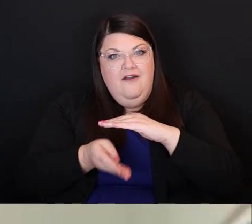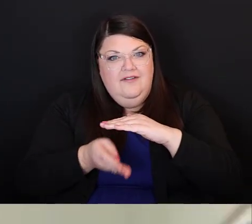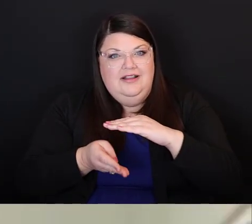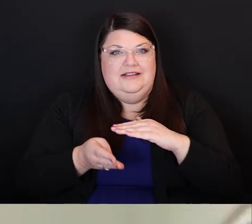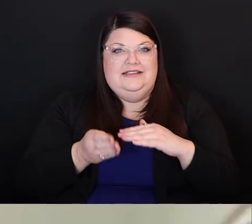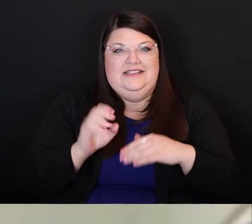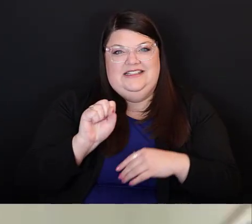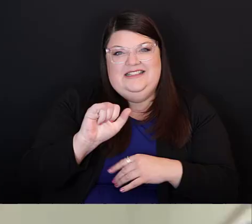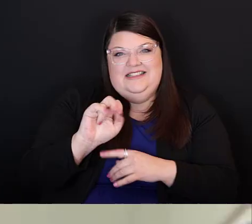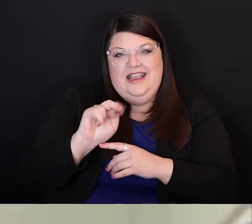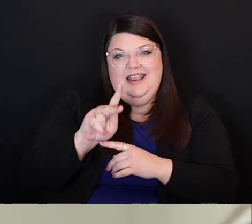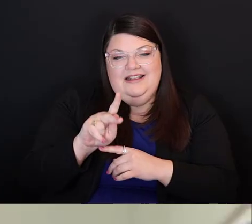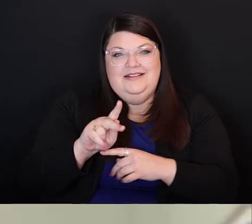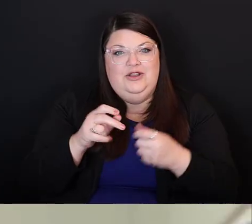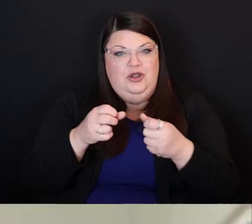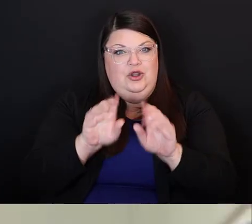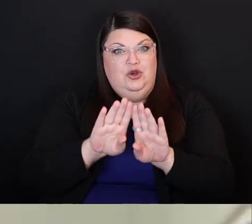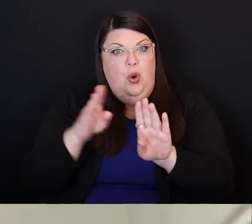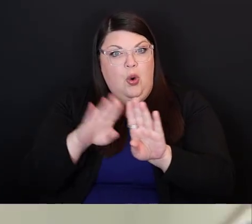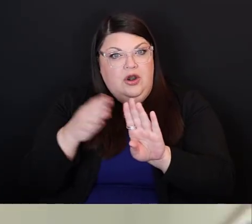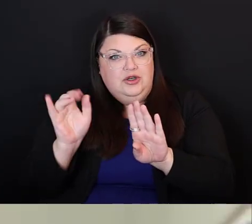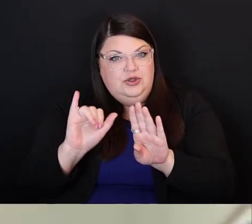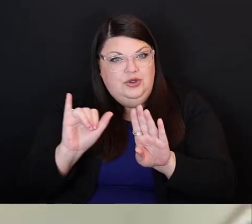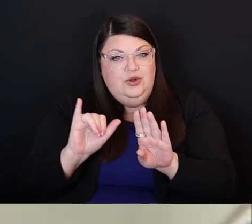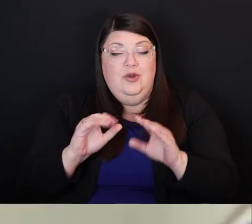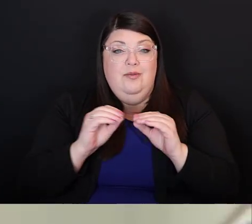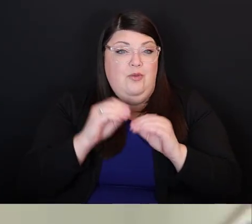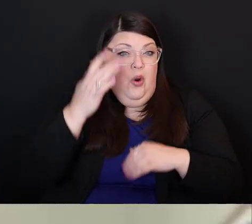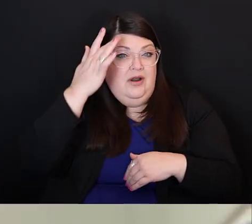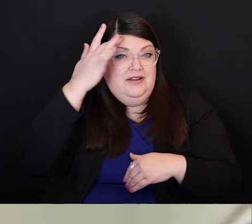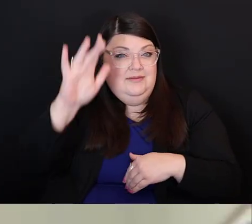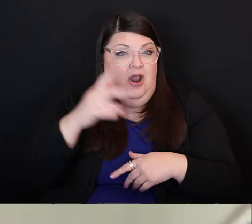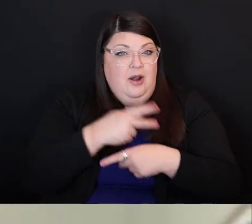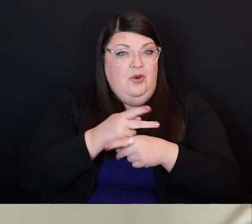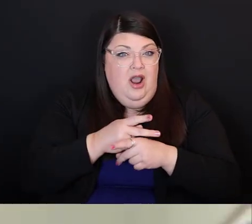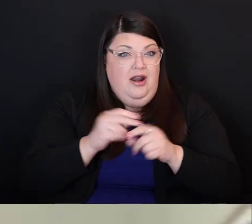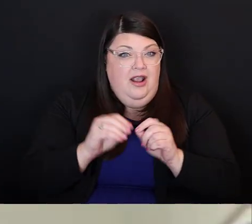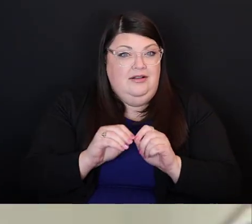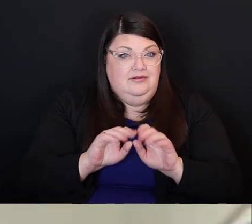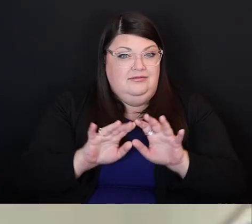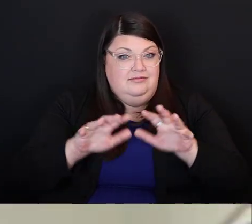And the more smart products there are, the more opportunities there are to enhance accessible and independent living.